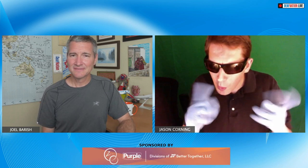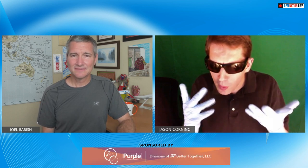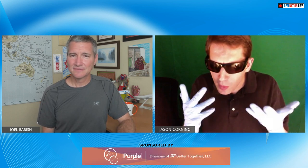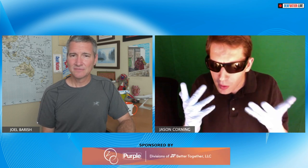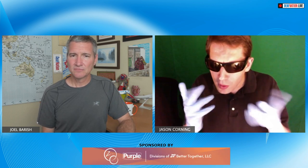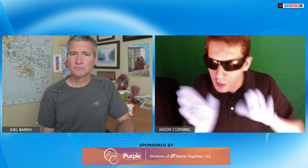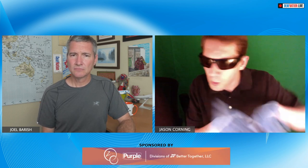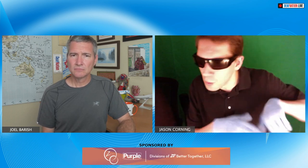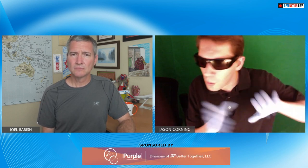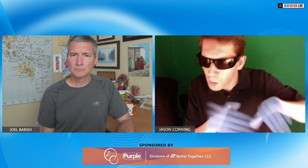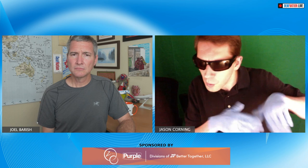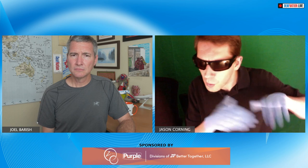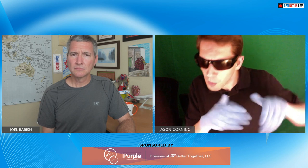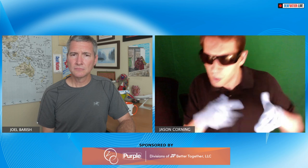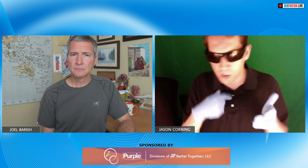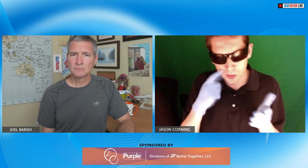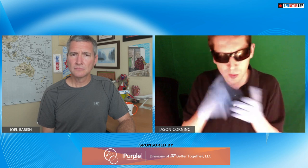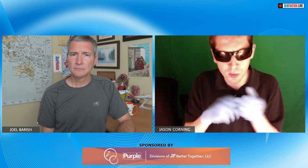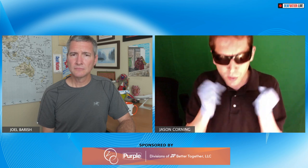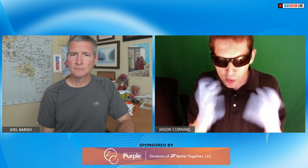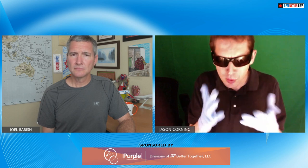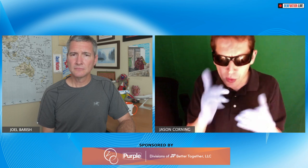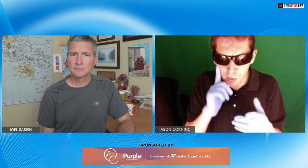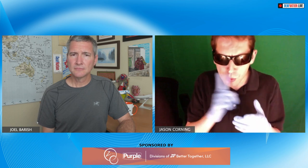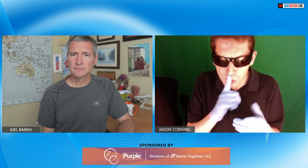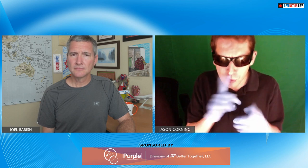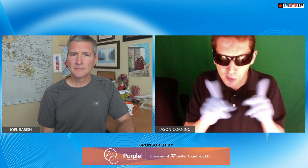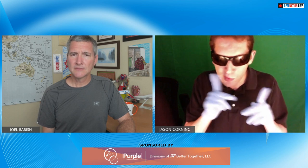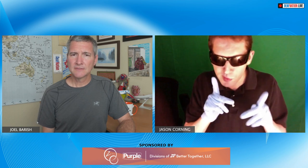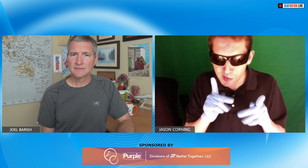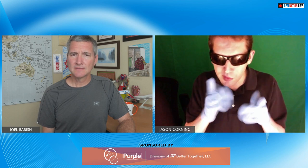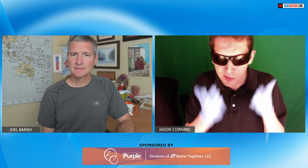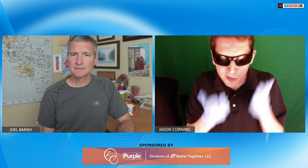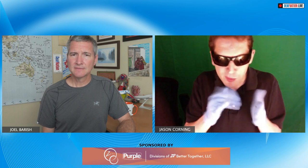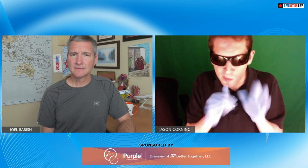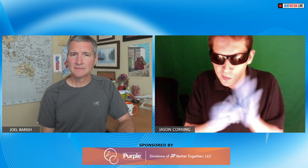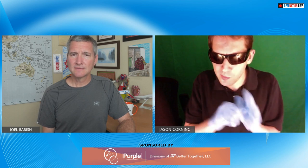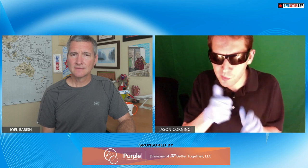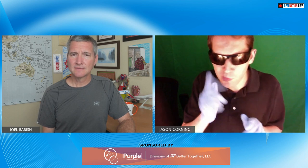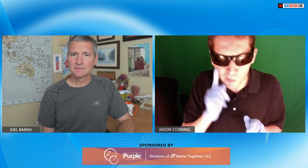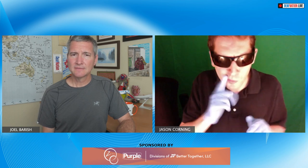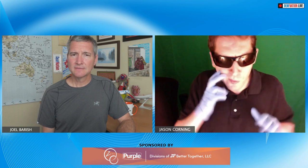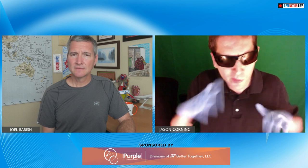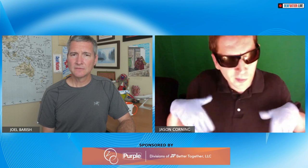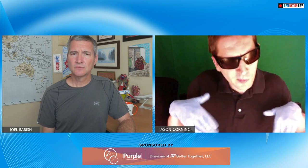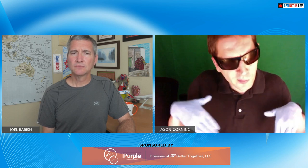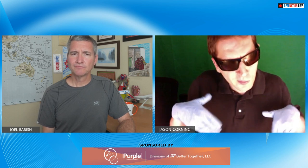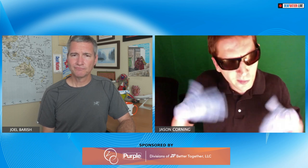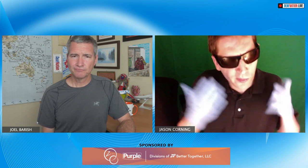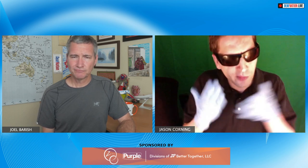people are ignoring them, I noticed there are many deaf people who might not identify themself as deafblind